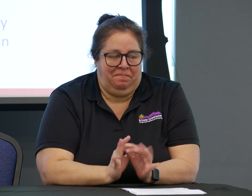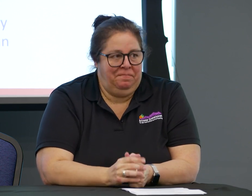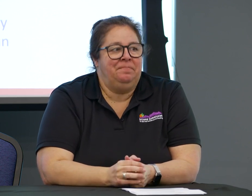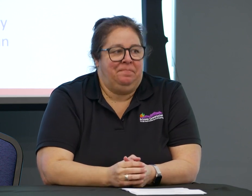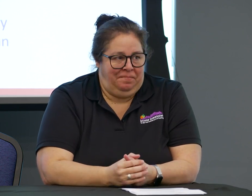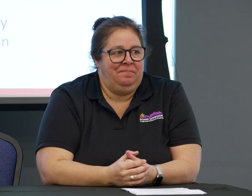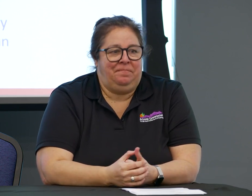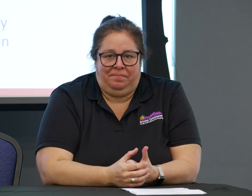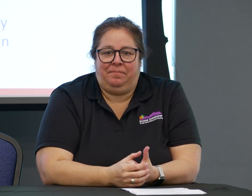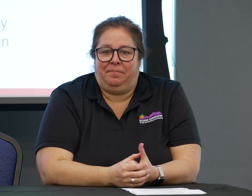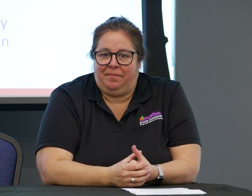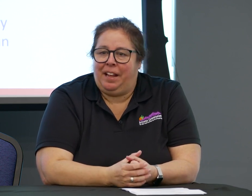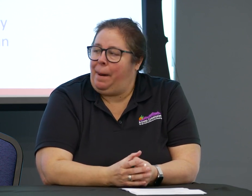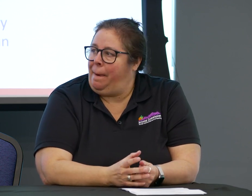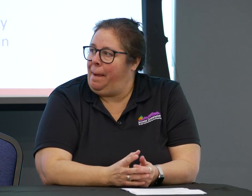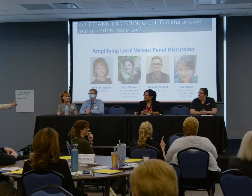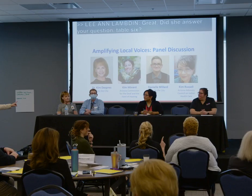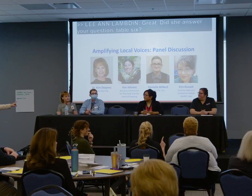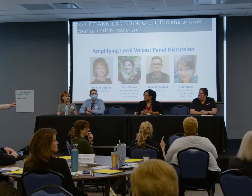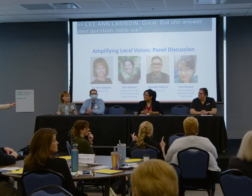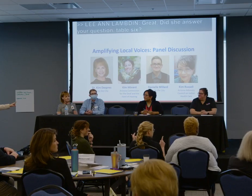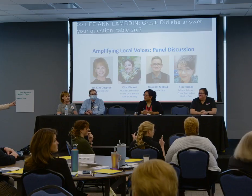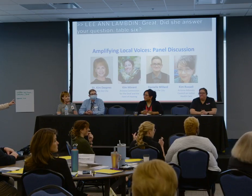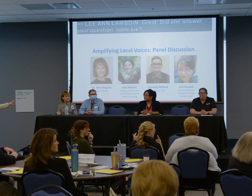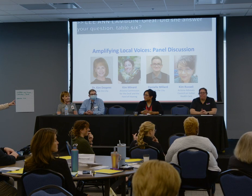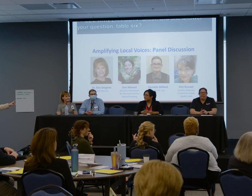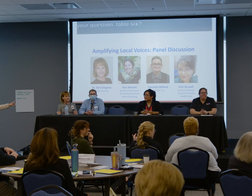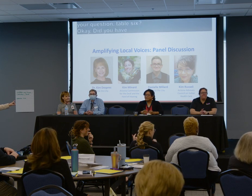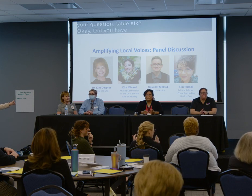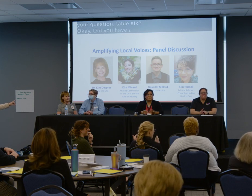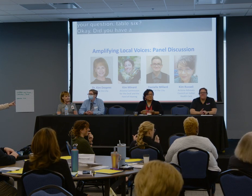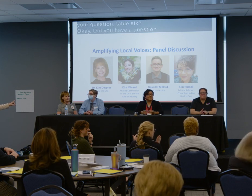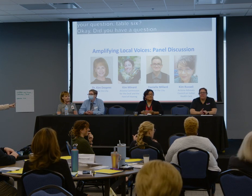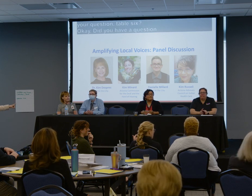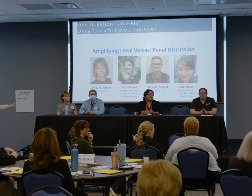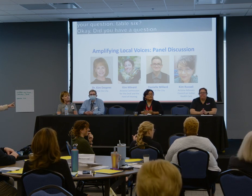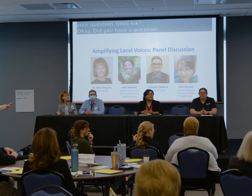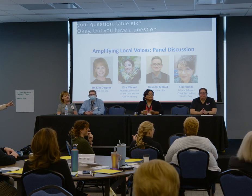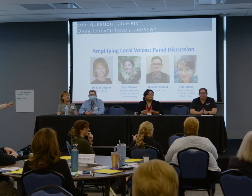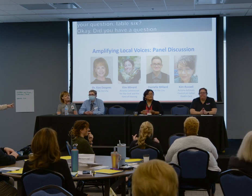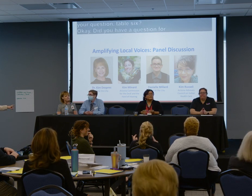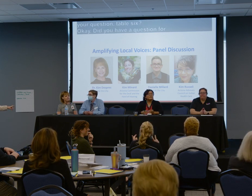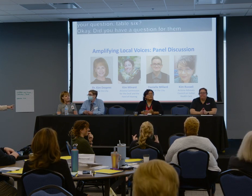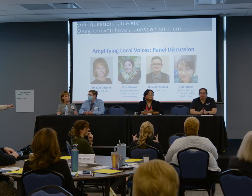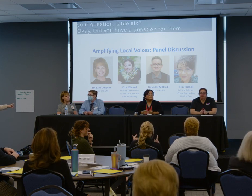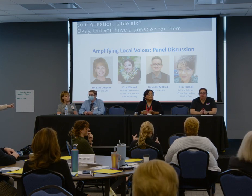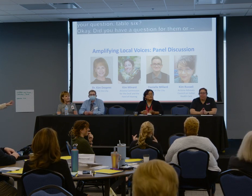Okay. Did you have a question for them or, okay. Your second question for Circle the City.